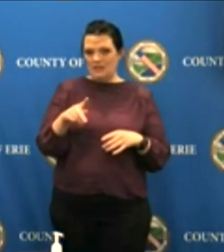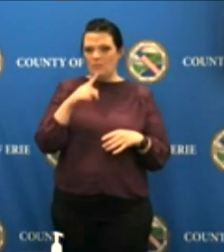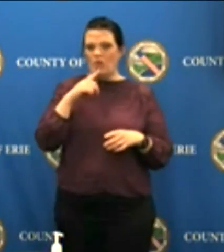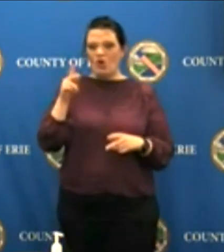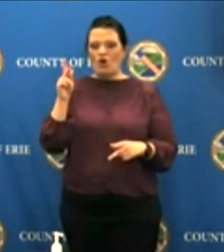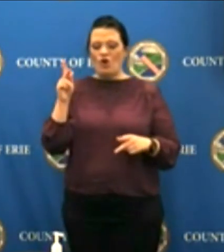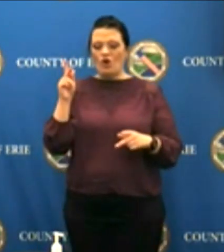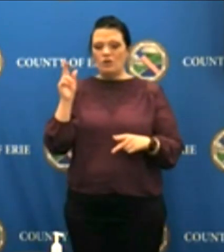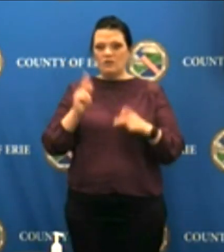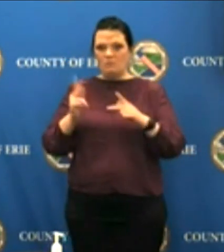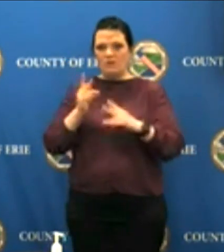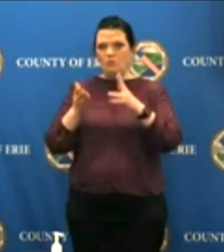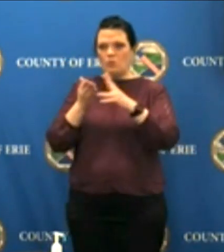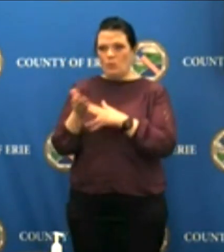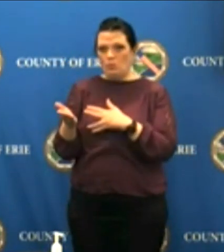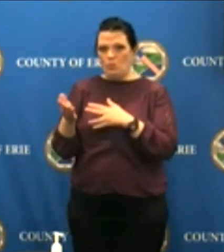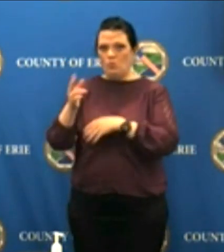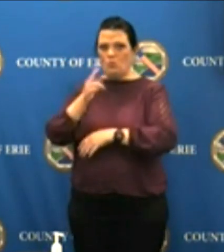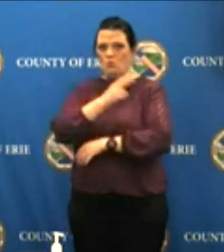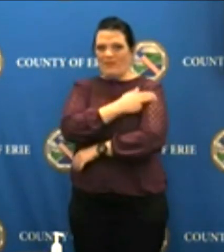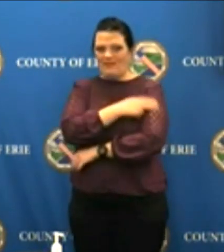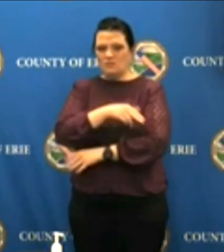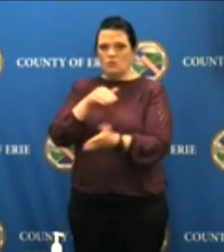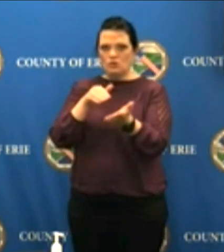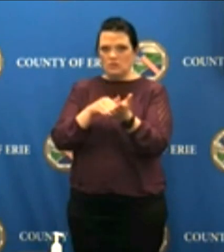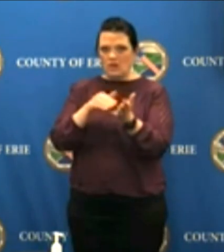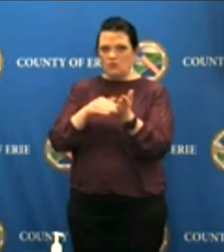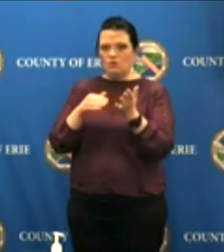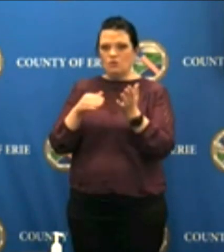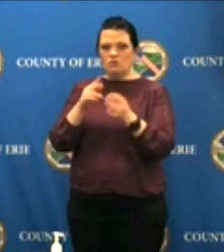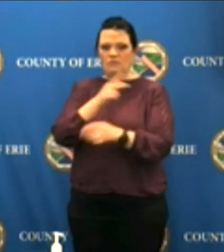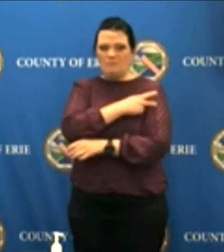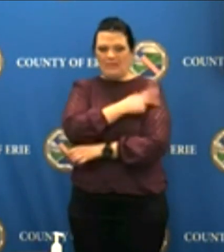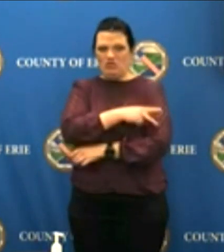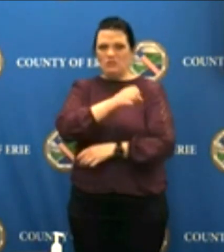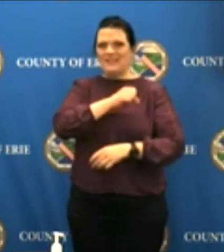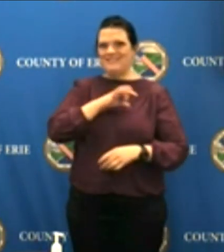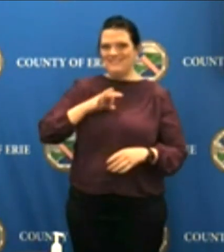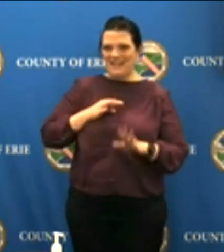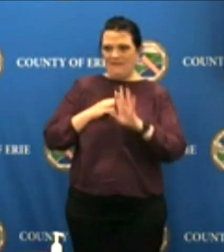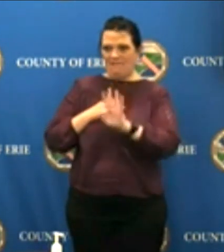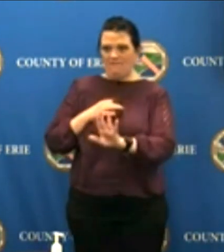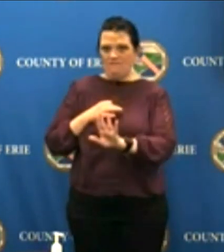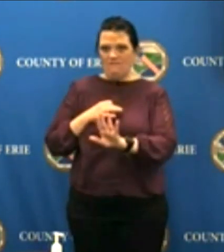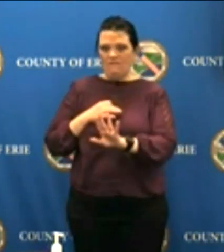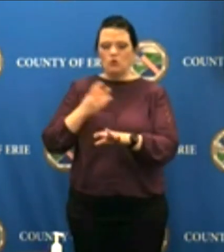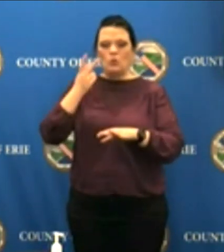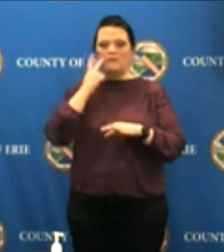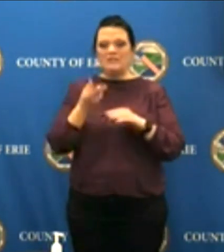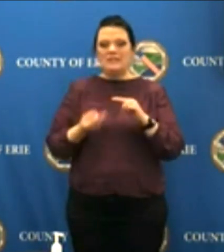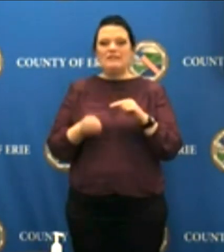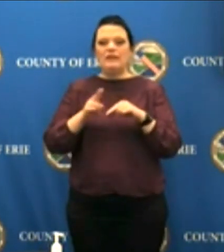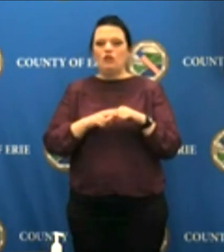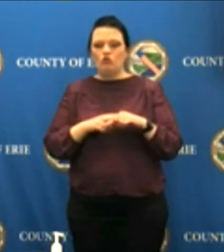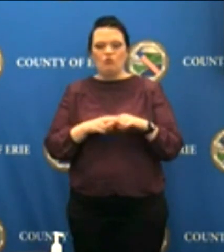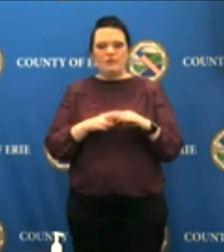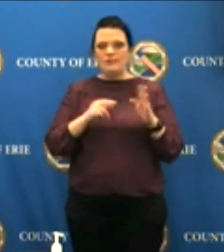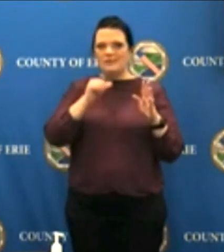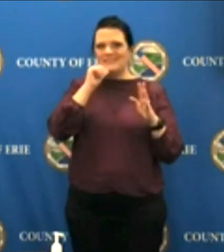NUMBER OF HEALTHCARE WORKERS WHO LIVE IN THE ZIP CODE AND ARE BEING TESTED AT WORK. WHO LIVE IN THE ZIP CODE AND ARE BEING TESTED AT WORK. WHO LIVE IN THE ZIP CODE AND ARE BEING TESTED AT WORK. >> WHO LIVE IN THE ZIP CODE AND ARE BEING TESTED AT WORK. >> A WHO LIVE IN THE ZIP CODE AND ARE BEING TESTED AT WORK. >> A LOT WHO LIVE IN THE ZIP CODE AND ARE BEING TESTED AT WORK. >> A LOT OF WHO LIVE IN THE ZIP CODE AND ARE BEING TESTED AT WORK. >> A LOT OF TESTS WHO LIVE IN THE ZIP CODE AND ARE BEING TESTED AT WORK. >> A LOT OF TESTS COMING WHO LIVE IN THE ZIP CODE AND ARE BEING TESTED AT WORK. >> A LOT OF TESTS COMING IN WHO LIVE IN THE ZIP CODE AND ARE BEING TESTED AT WORK. >> A LOT OF TESTS COMING IN ARE ARE BEING TESTED AT WORK. >> A LOT OF TESTS COMING IN ARE ARE BEING TESTED AT WORK. >> A LOT OF TESTS COMING IN ARE THOSE ARE BEING TESTED AT WORK. >> A LOT OF TESTS COMING IN ARE THOSE THAT ARE BEING TESTED AT WORK. >> A LOT OF TESTS COMING IN ARE THOSE THAT ARE ARE BEING TESTED AT WORK. >> A LOT OF TESTS COMING IN ARE THOSE THAT ARE BEING ARE BEING TESTED AT WORK. >> A LOT OF TESTS COMING IN ARE THOSE THAT ARE BEING PERFORMED A LOT OF TESTS COMING IN ARE THOSE THAT ARE BEING PERFORMED A LOT OF TESTS COMING IN ARE THOSE THAT ARE BEING PERFORMED BY A LOT OF TESTS COMING IN ARE THOSE THAT ARE BEING PERFORMED BY THE A LOT OF TESTS COMING IN ARE THOSE THAT ARE BEING PERFORMED BY THE HEALTHCARE A LOT OF TESTS COMING IN ARE THOSE THAT ARE BEING PERFORMED BY THE HEALTHCARE PROVIDERS A LOT OF TESTS COMING IN ARE THOSE THAT ARE BEING PERFORMED BY THE HEALTHCARE PROVIDERS ON THOSE THAT ARE BEING PERFORMED BY THE HEALTHCARE PROVIDERS ON THOSE THAT ARE BEING PERFORMED BY THE HEALTHCARE PROVIDERS ON PATIENTS THOSE THAT ARE BEING PERFORMED BY THE HEALTHCARE PROVIDERS ON PATIENTS AS THOSE THAT ARE BEING PERFORMED BY THE HEALTHCARE PROVIDERS ON PATIENTS AS WELL